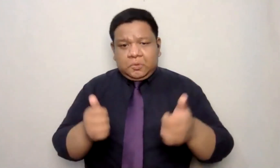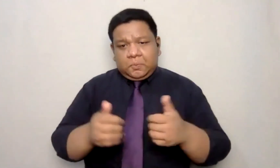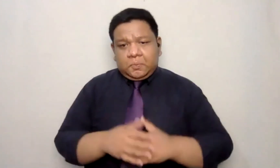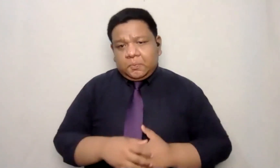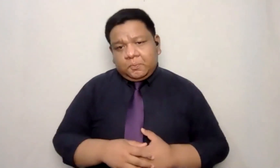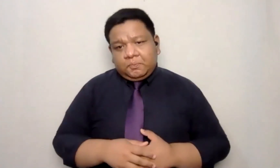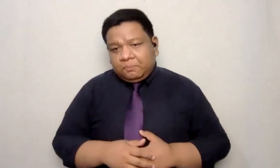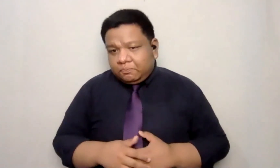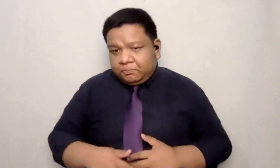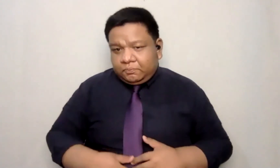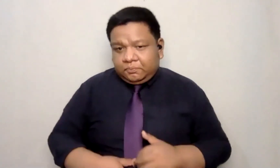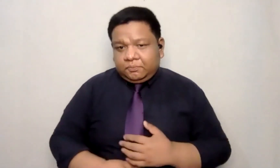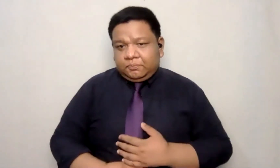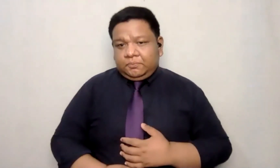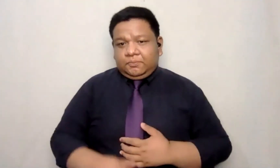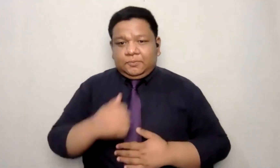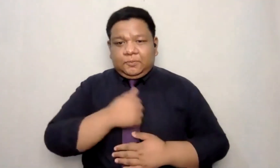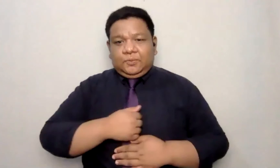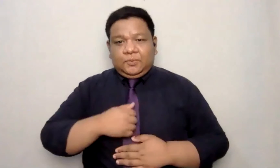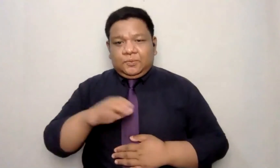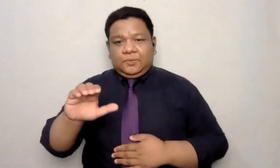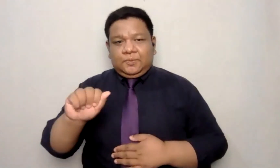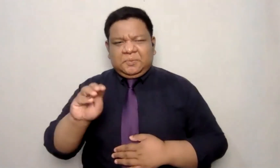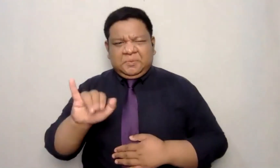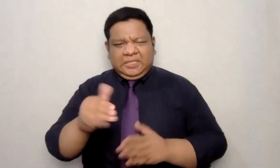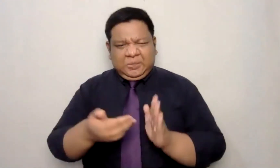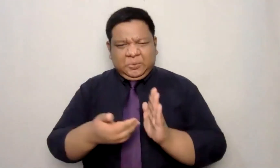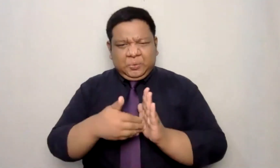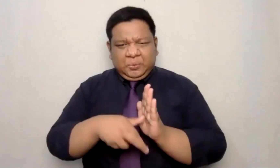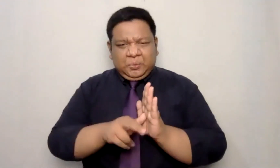Sorry, Cami. Can you repeat the first part of the question? Sorry.